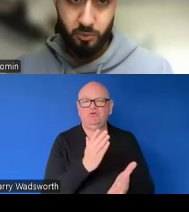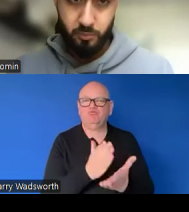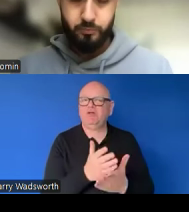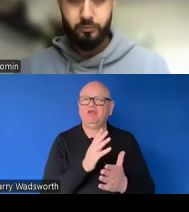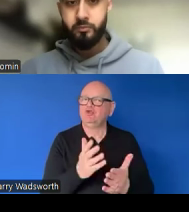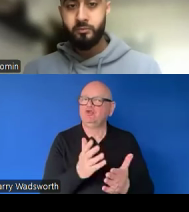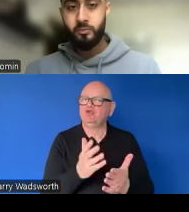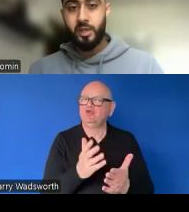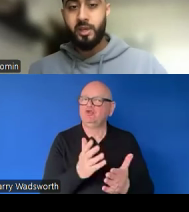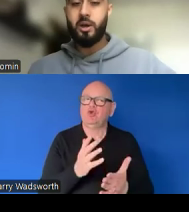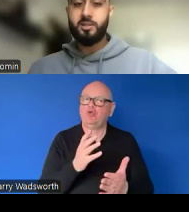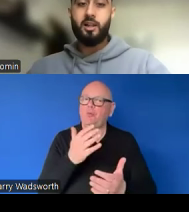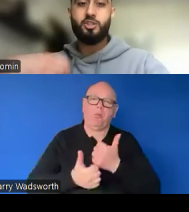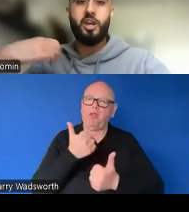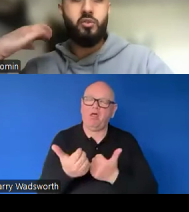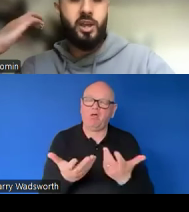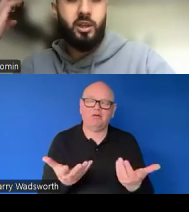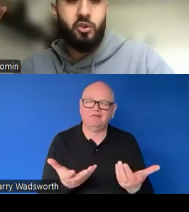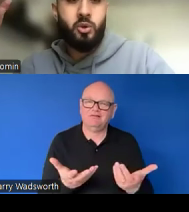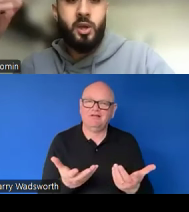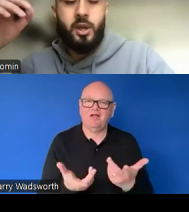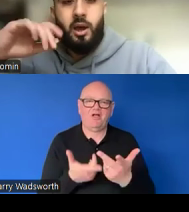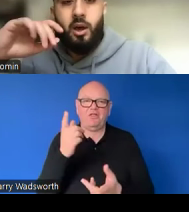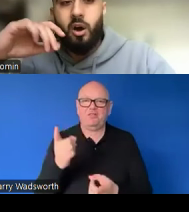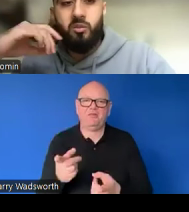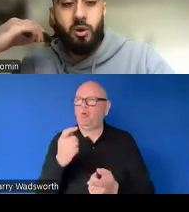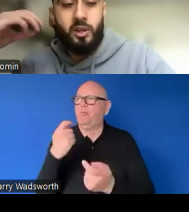or keywords that will generate you a lot of money.